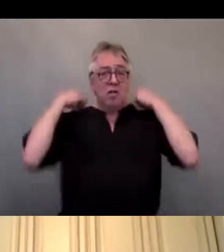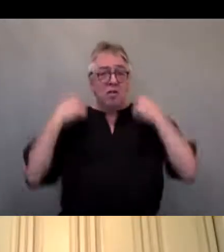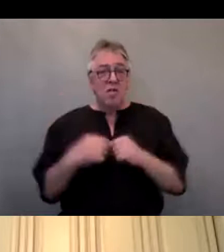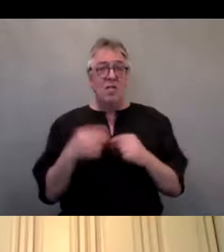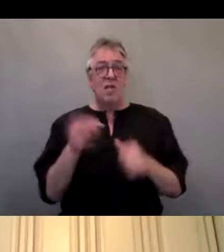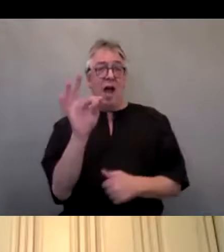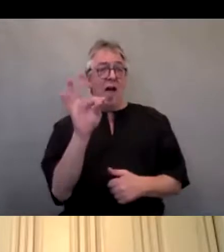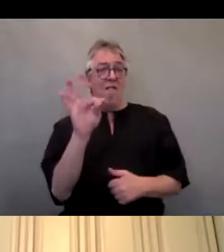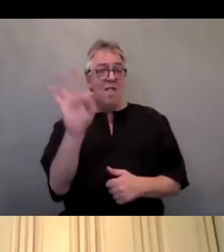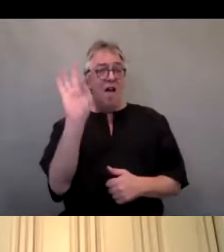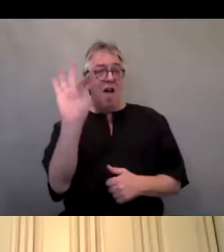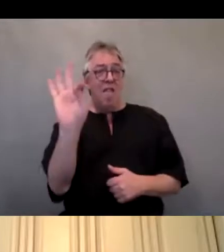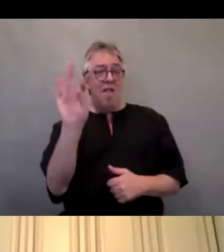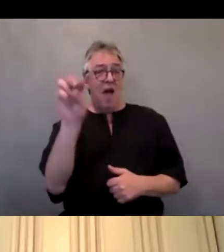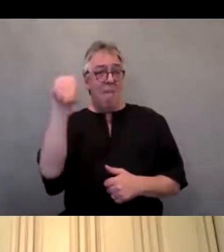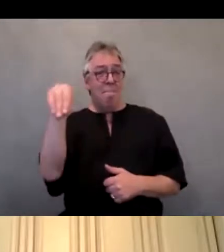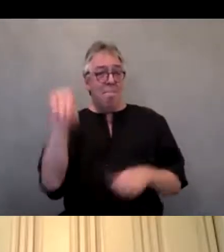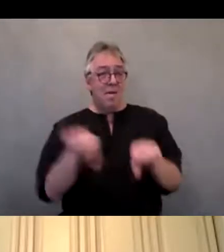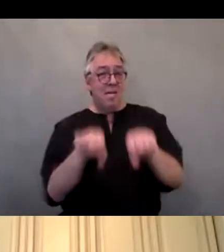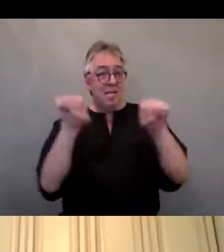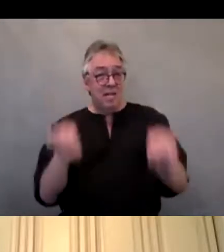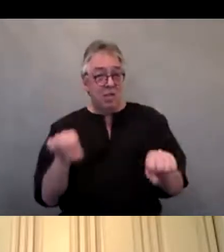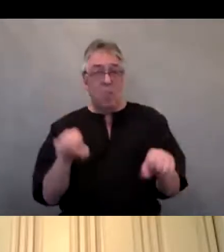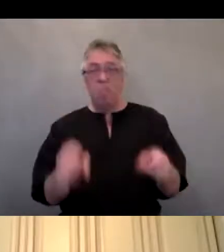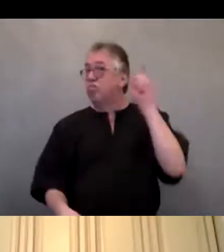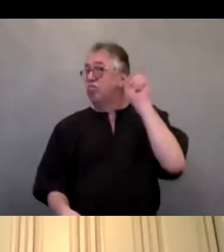user of assistive technology at that point. I was using FM system,